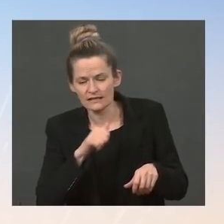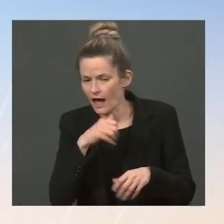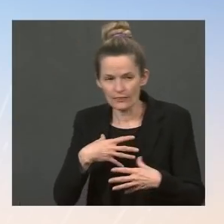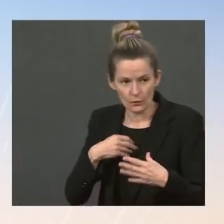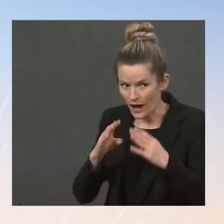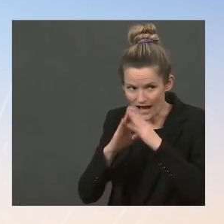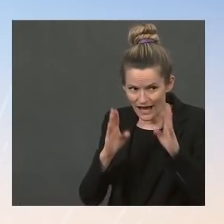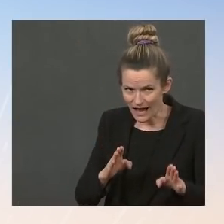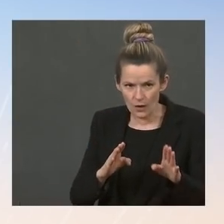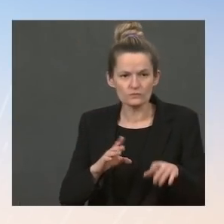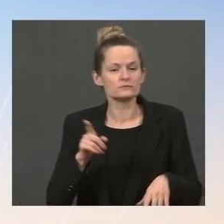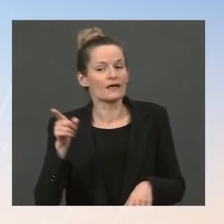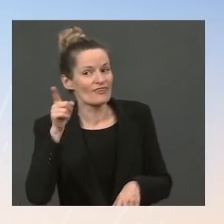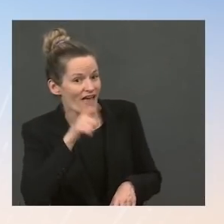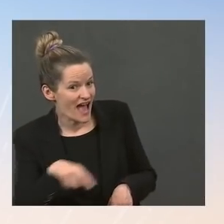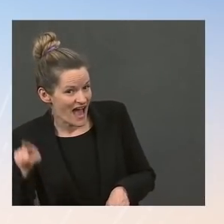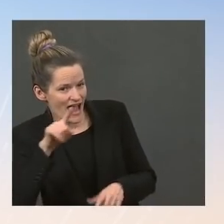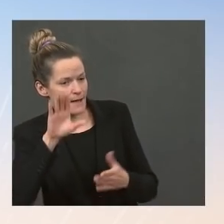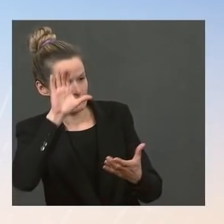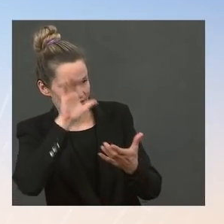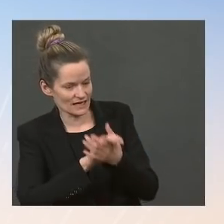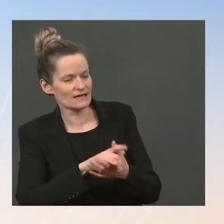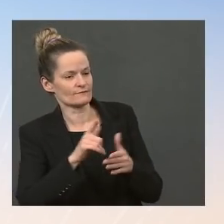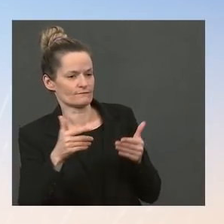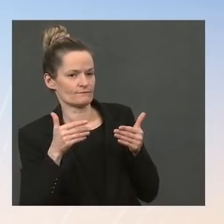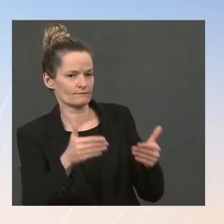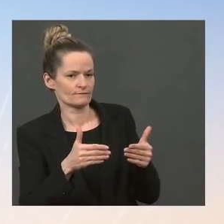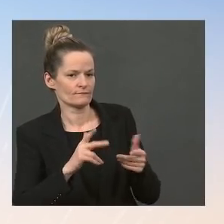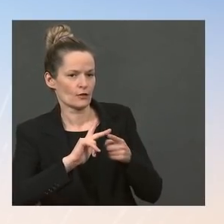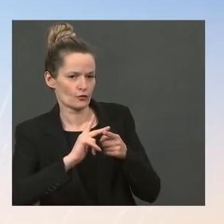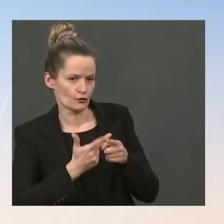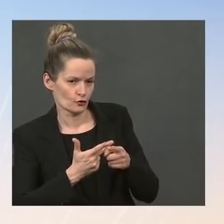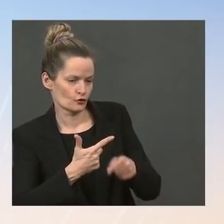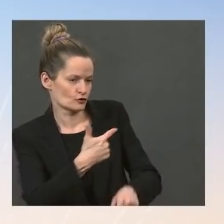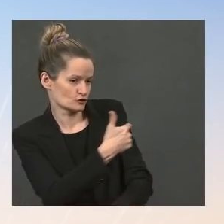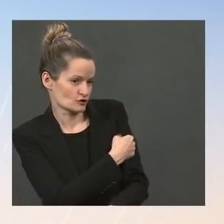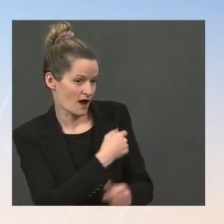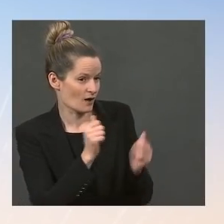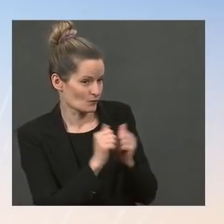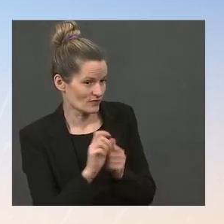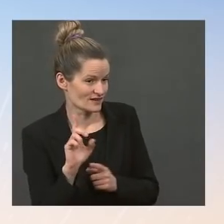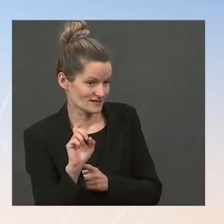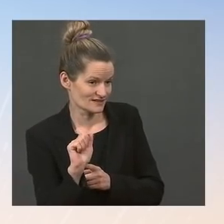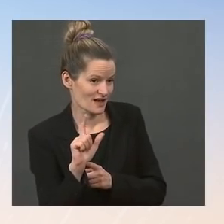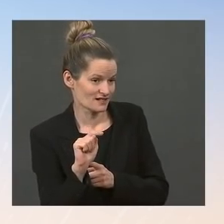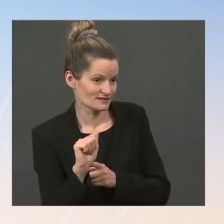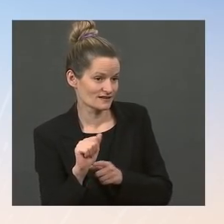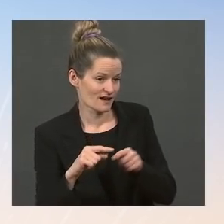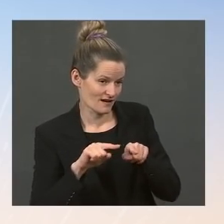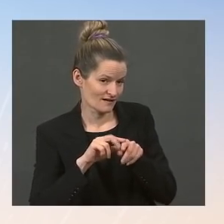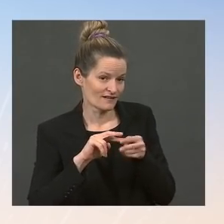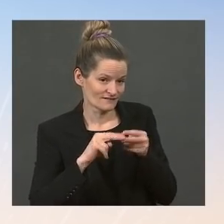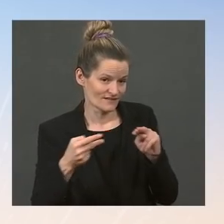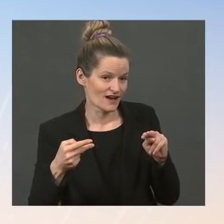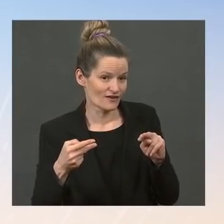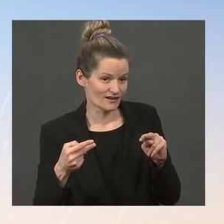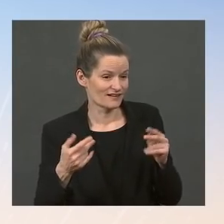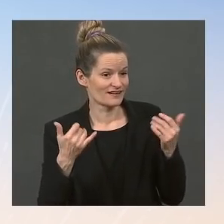and we fully support -- with data, when it's available. And make that available to the American people, make sure the American people understand and know